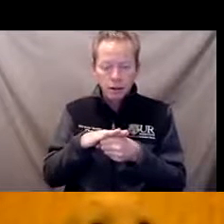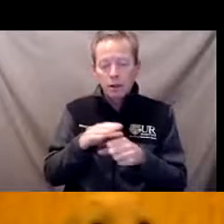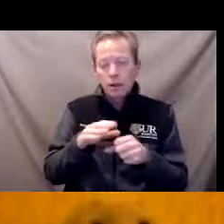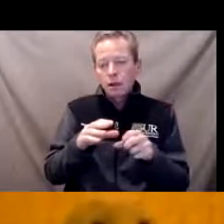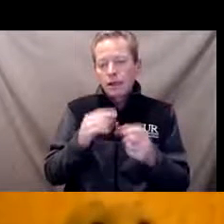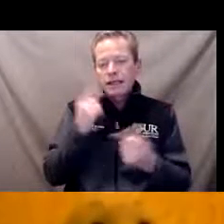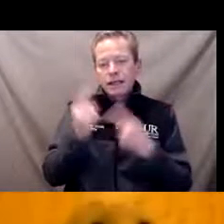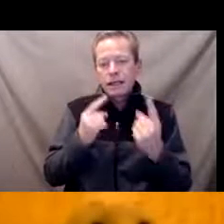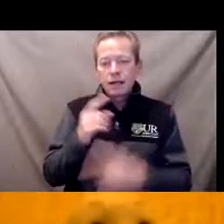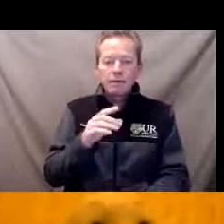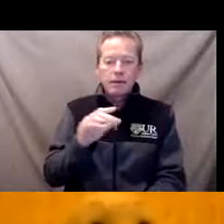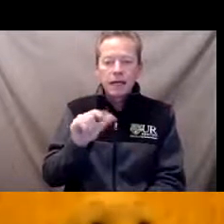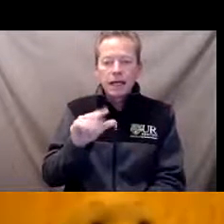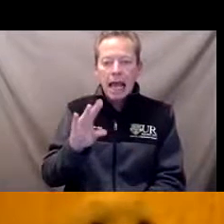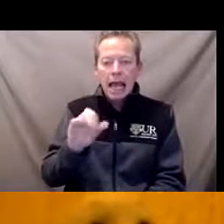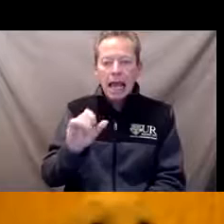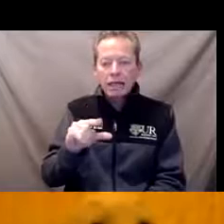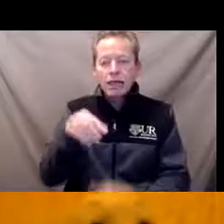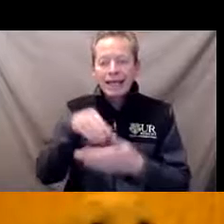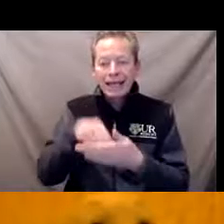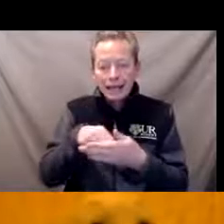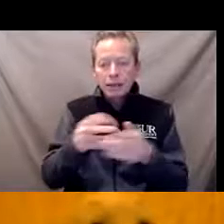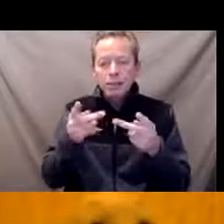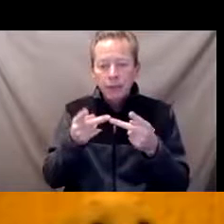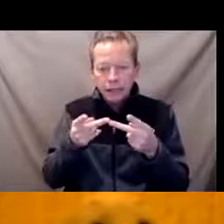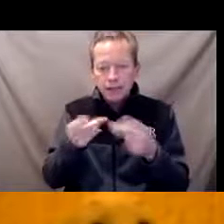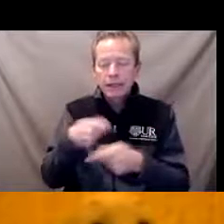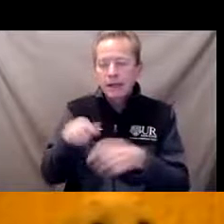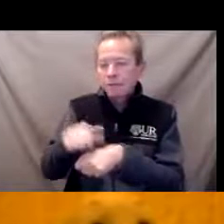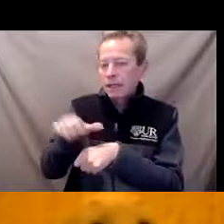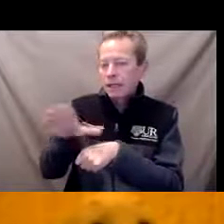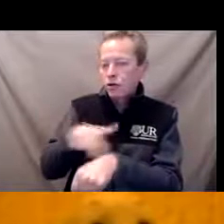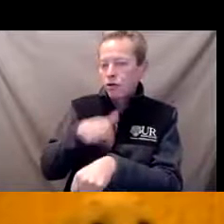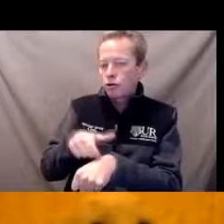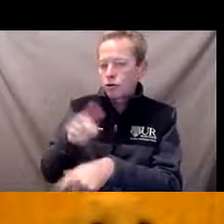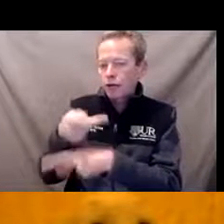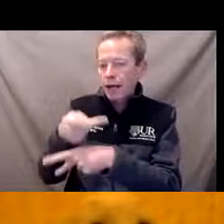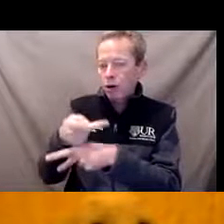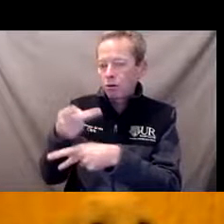place as opposed to being sent to long-term care facilities. and the reason for that